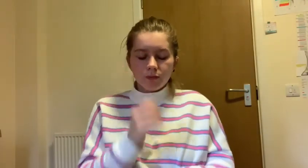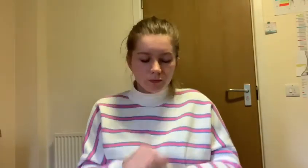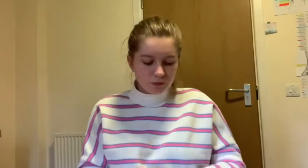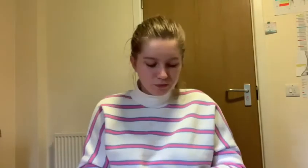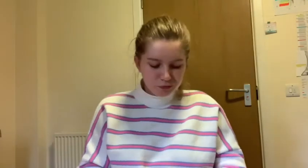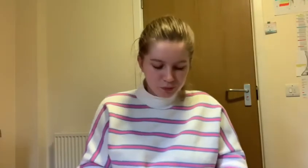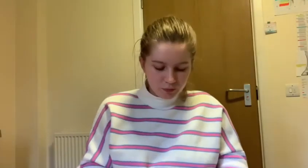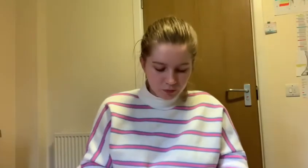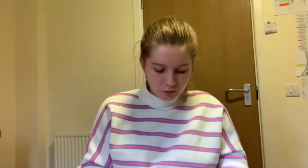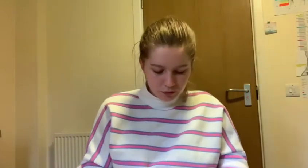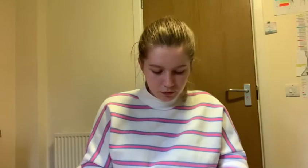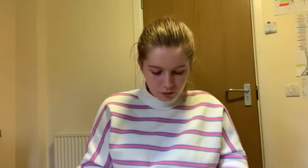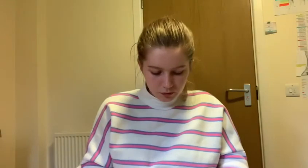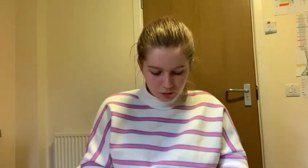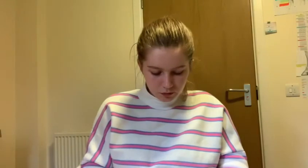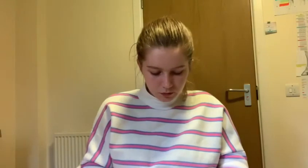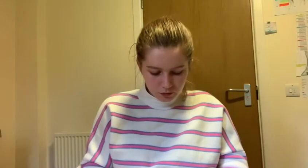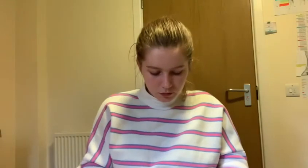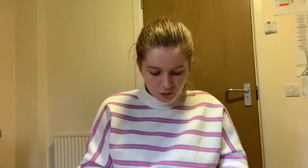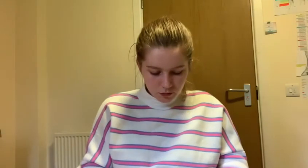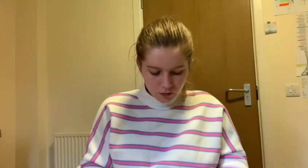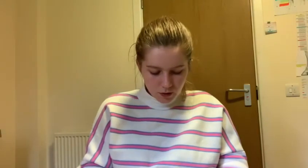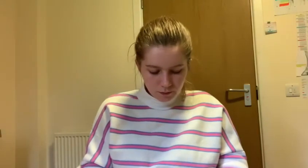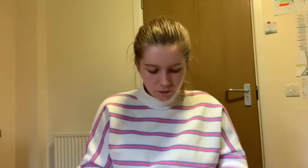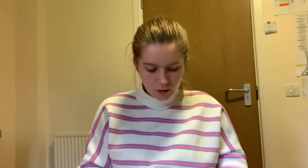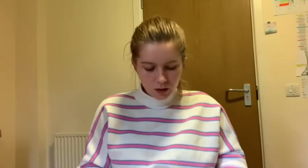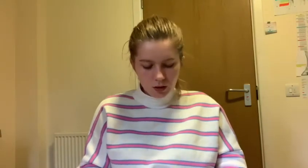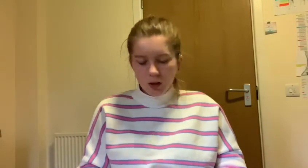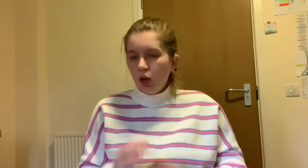*Music in the background*